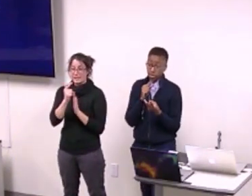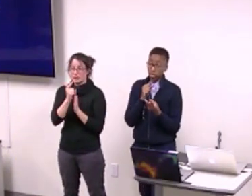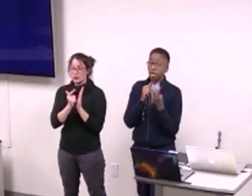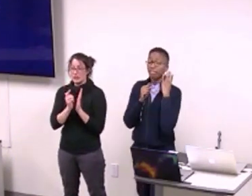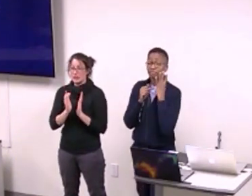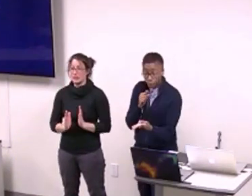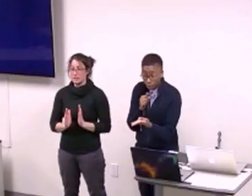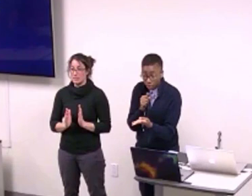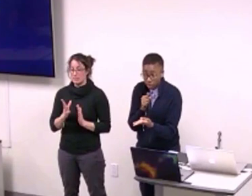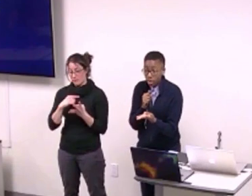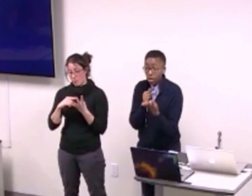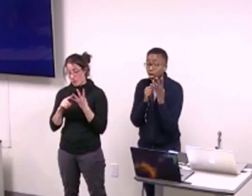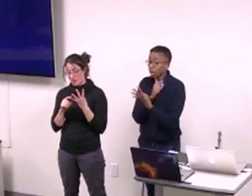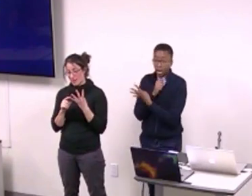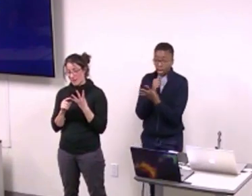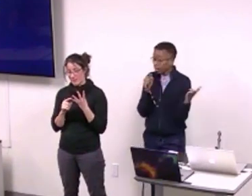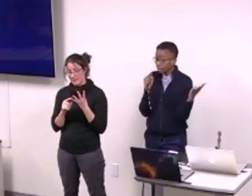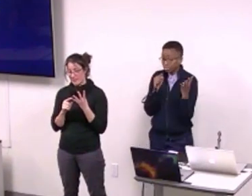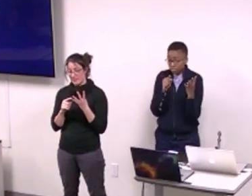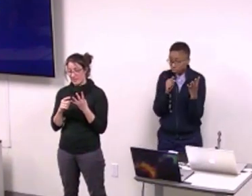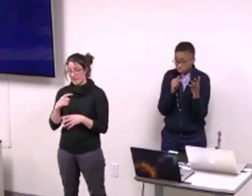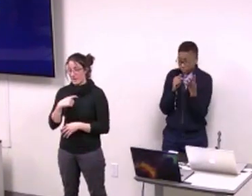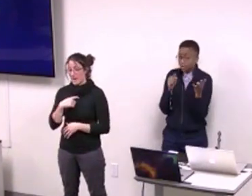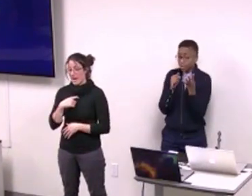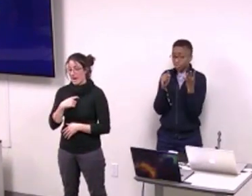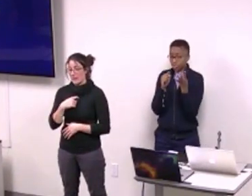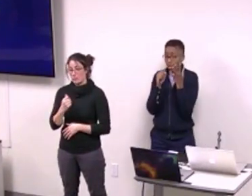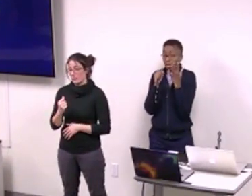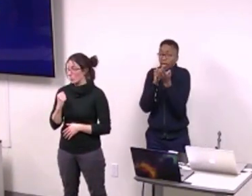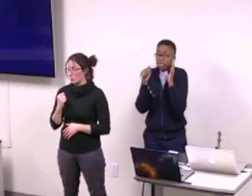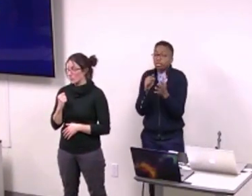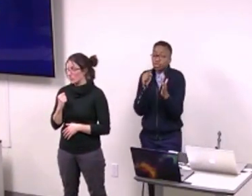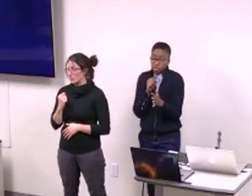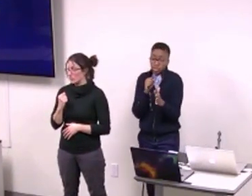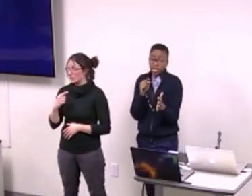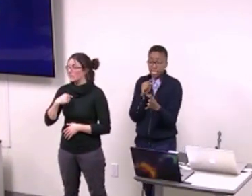And four, I refuse, I choose to remain silent.